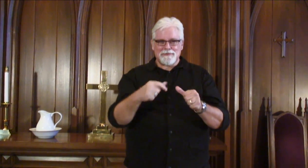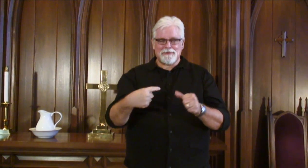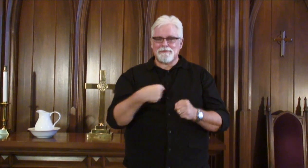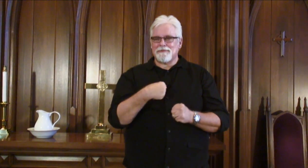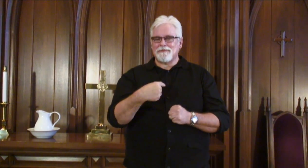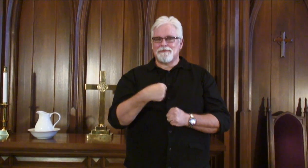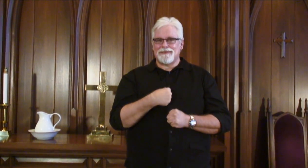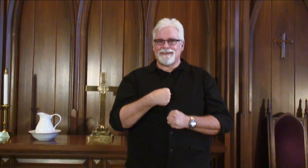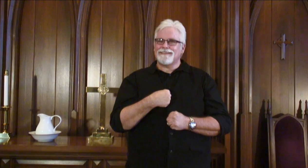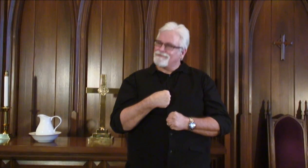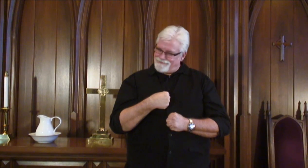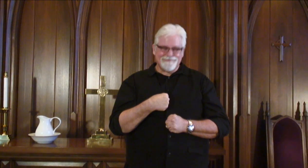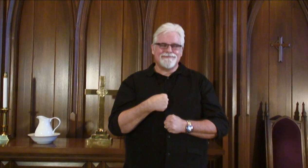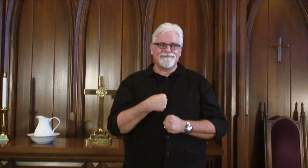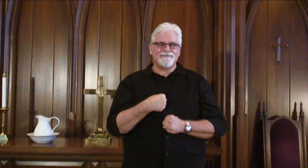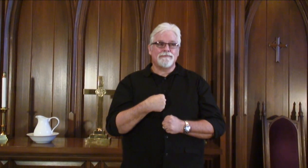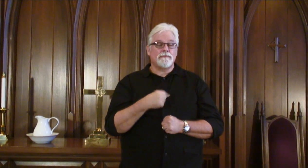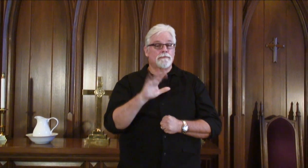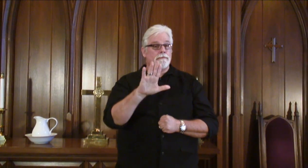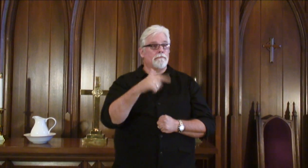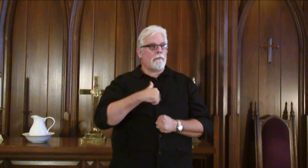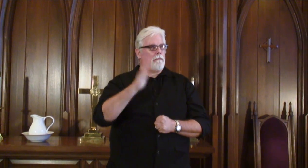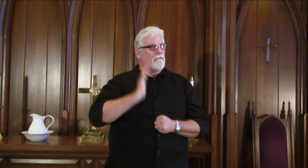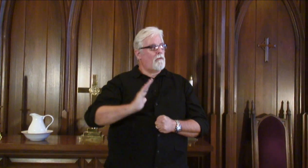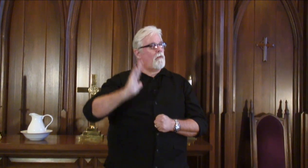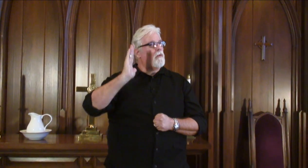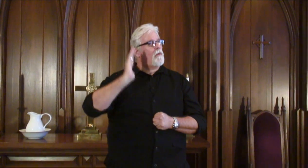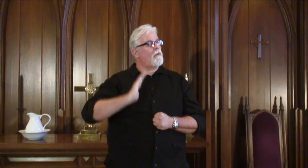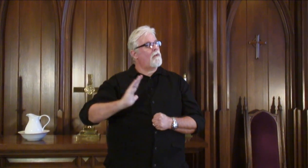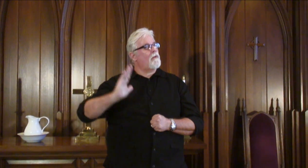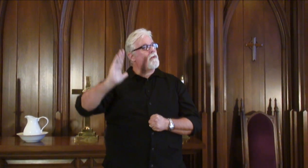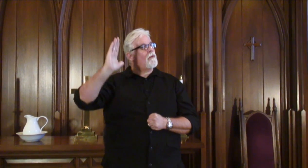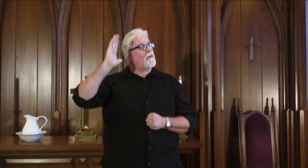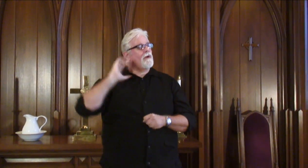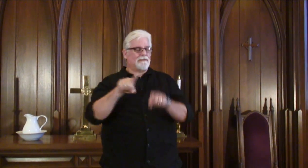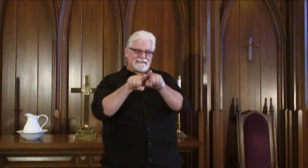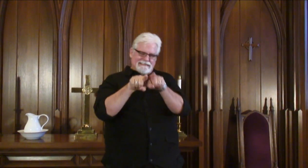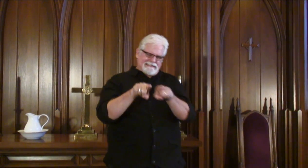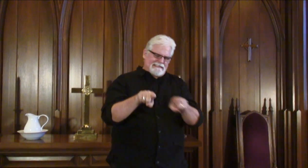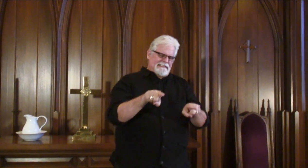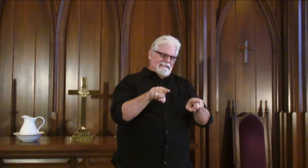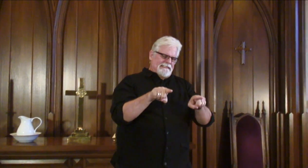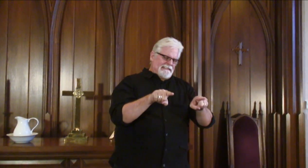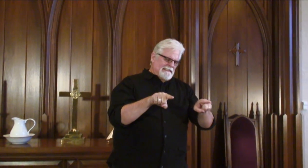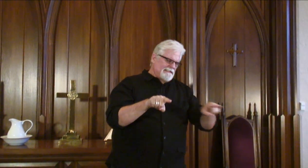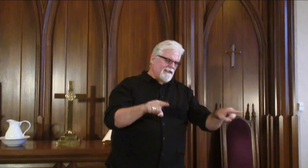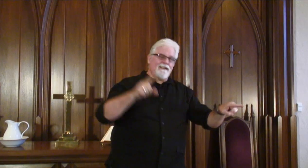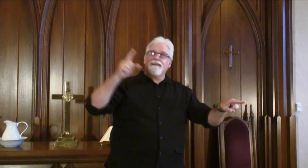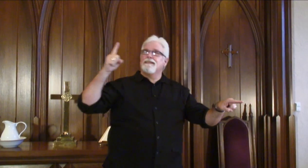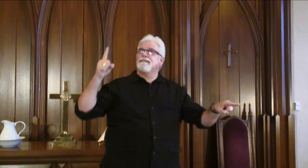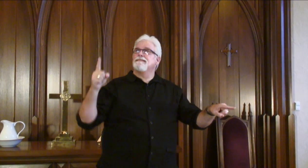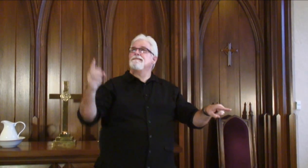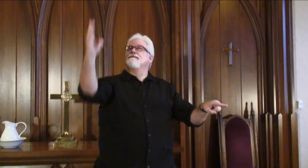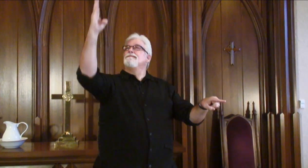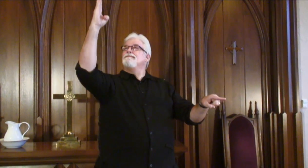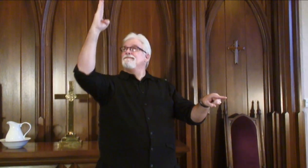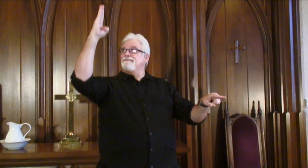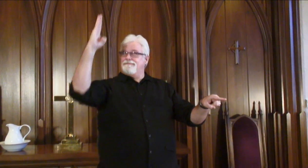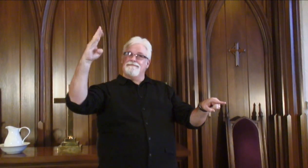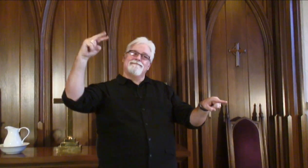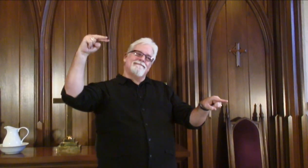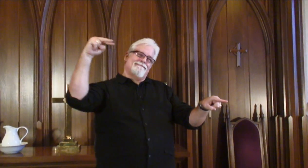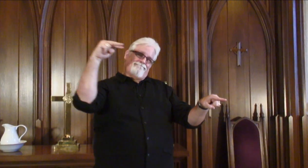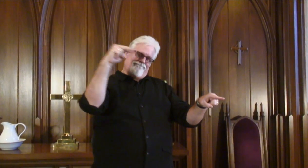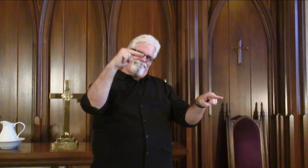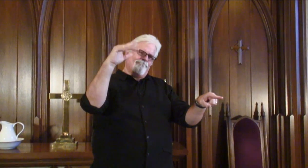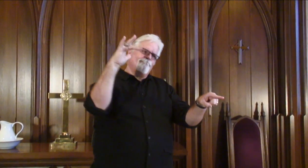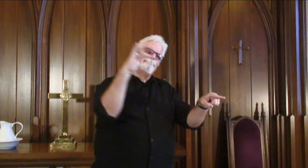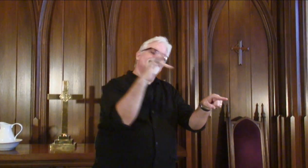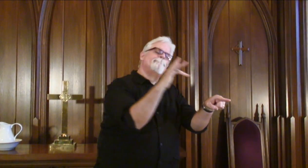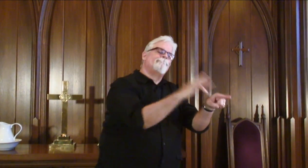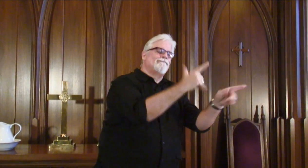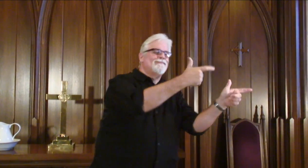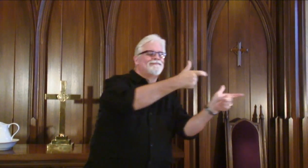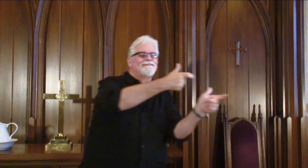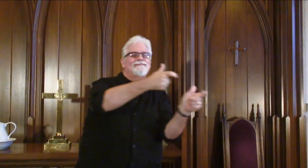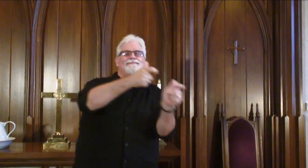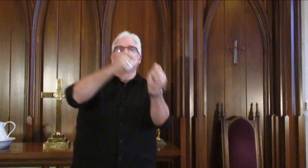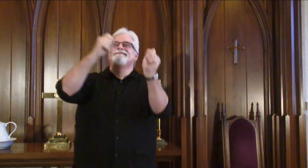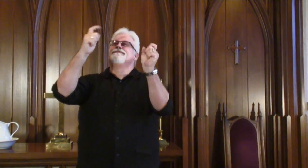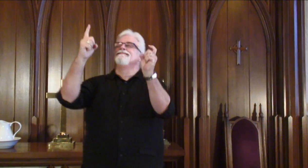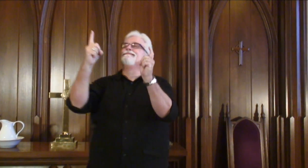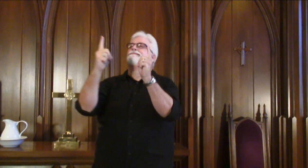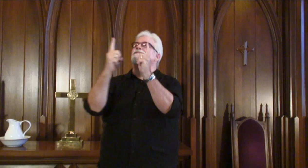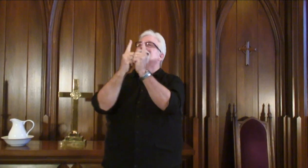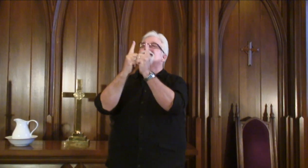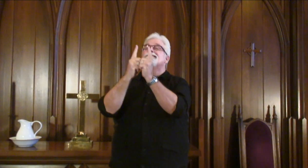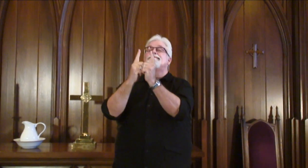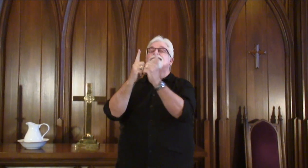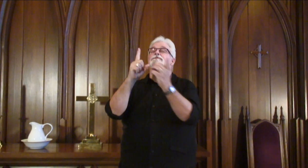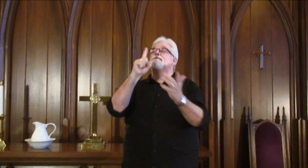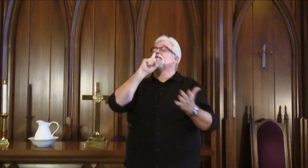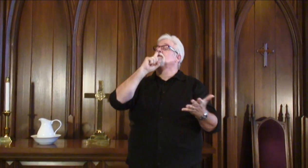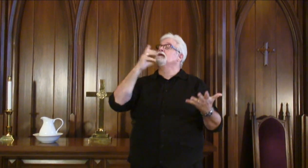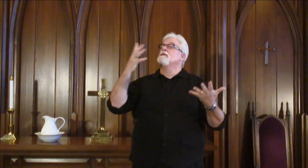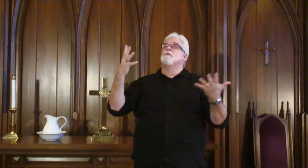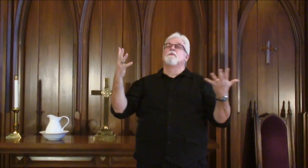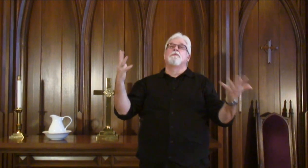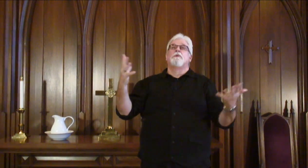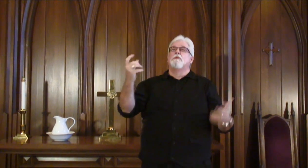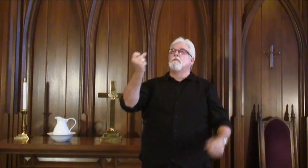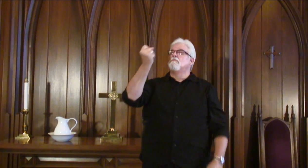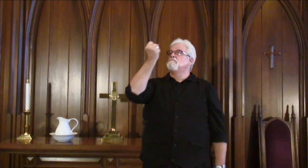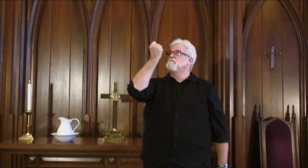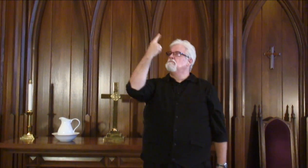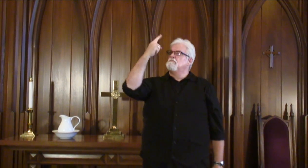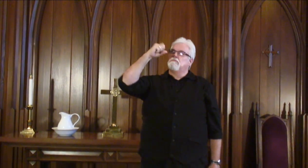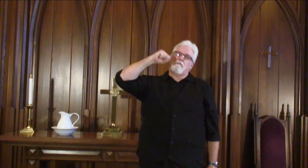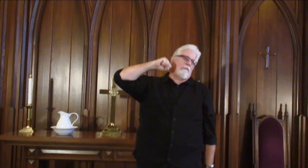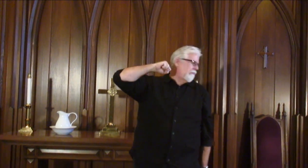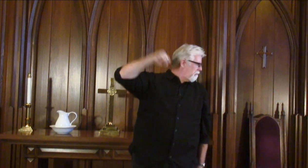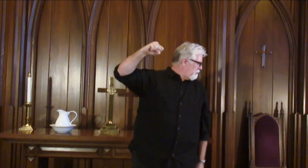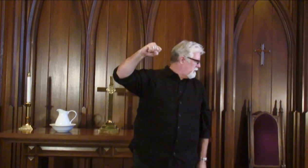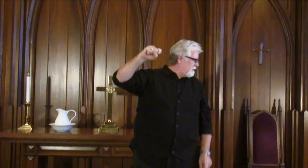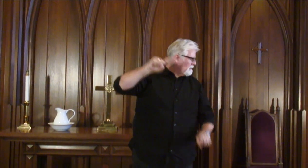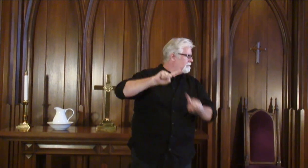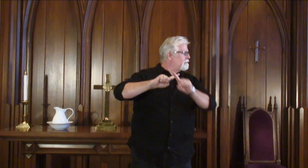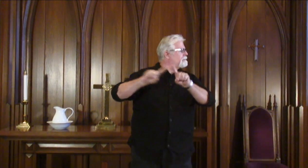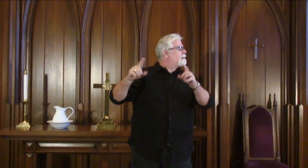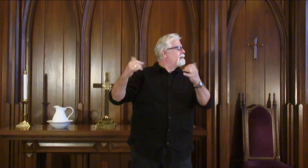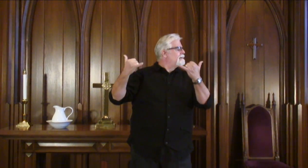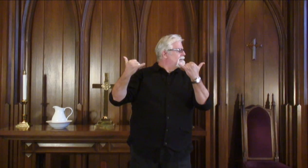and travel. I once was lost but now I'm found. Was blind